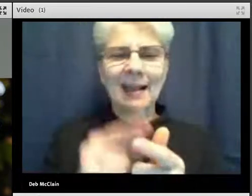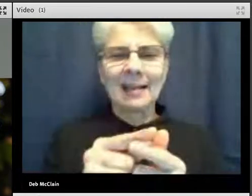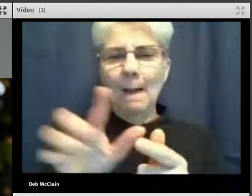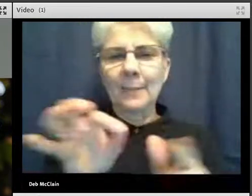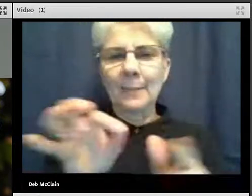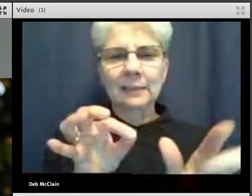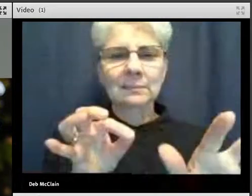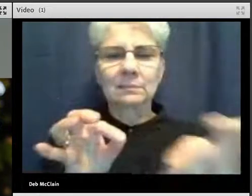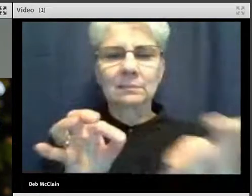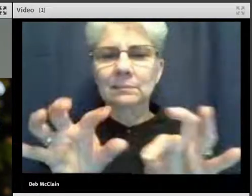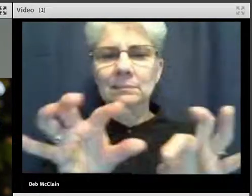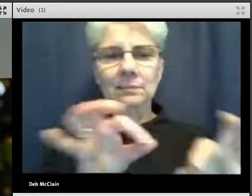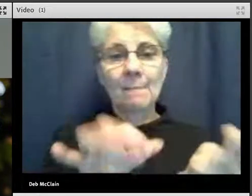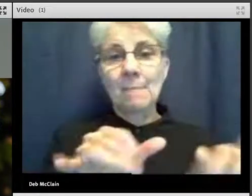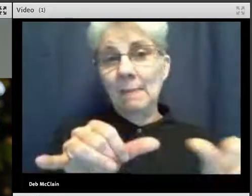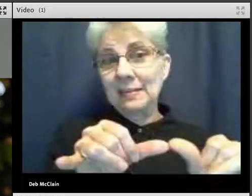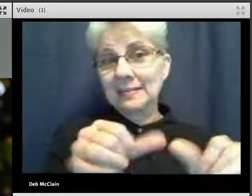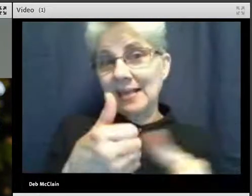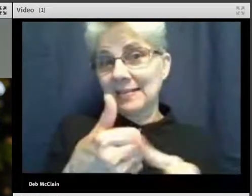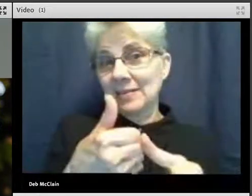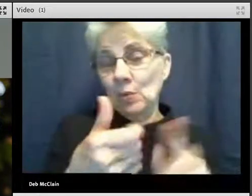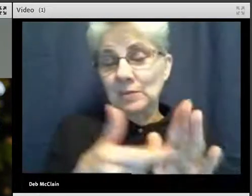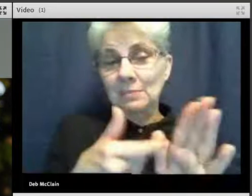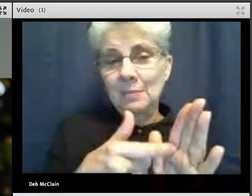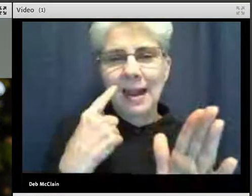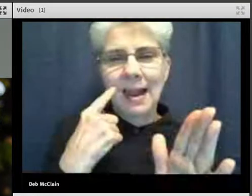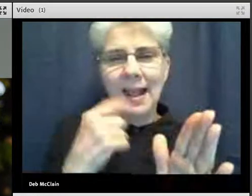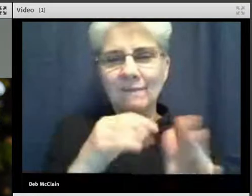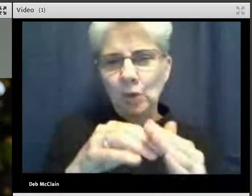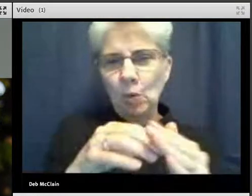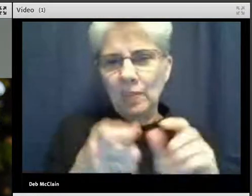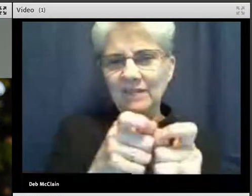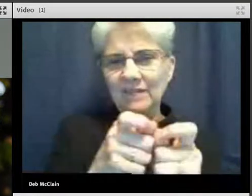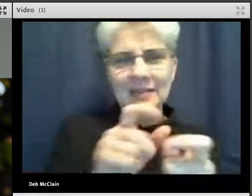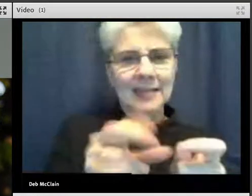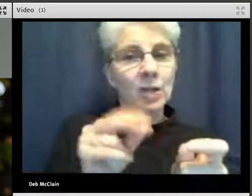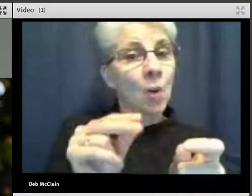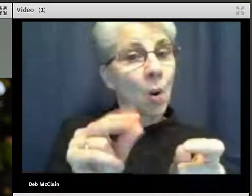It just kind of picks stuff and it decides on its own, I think sometimes, and I have to kind of go in there and say,